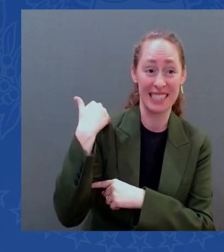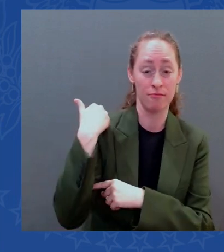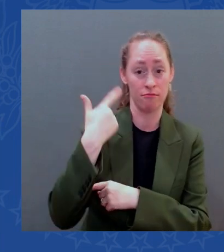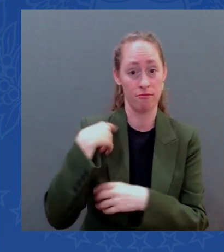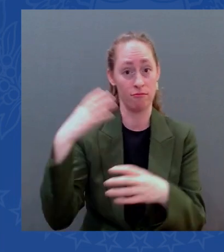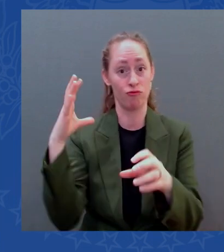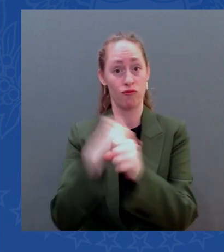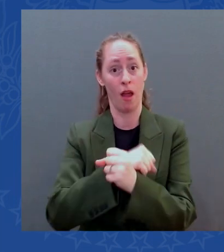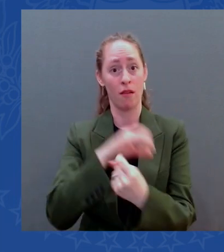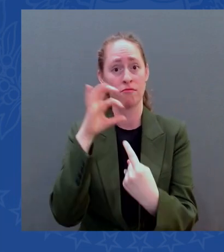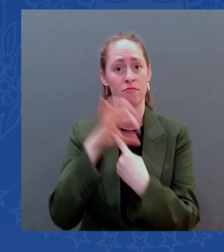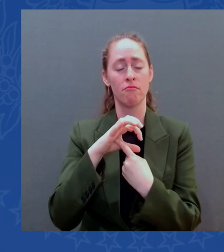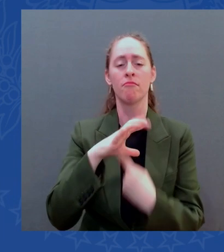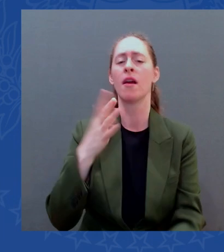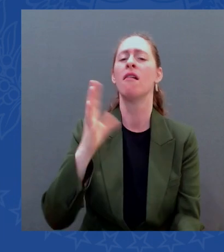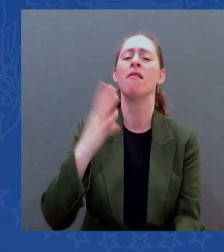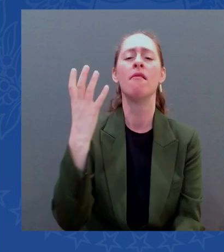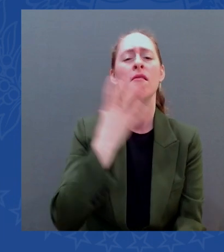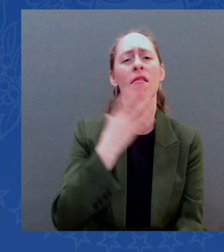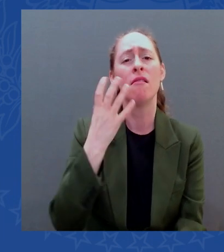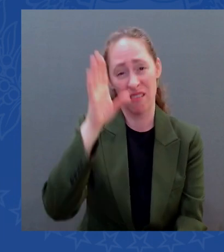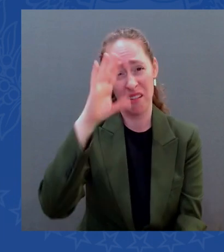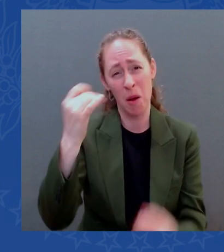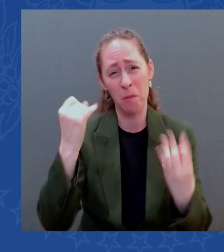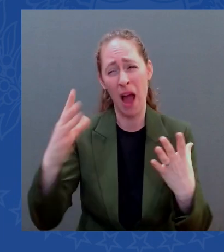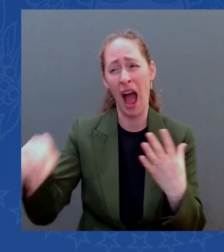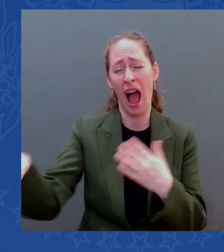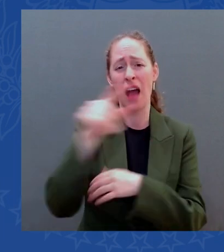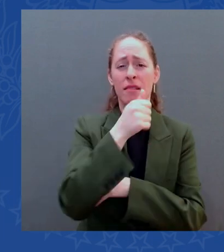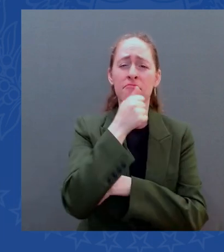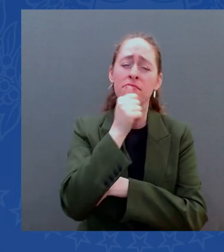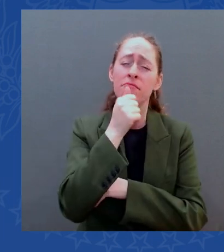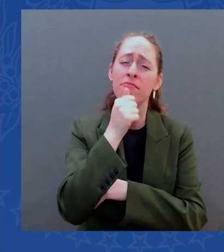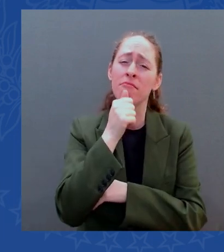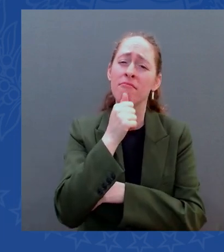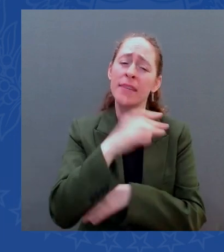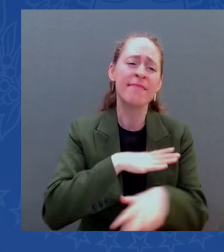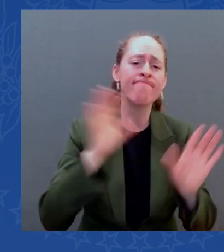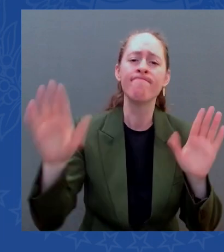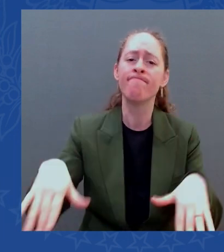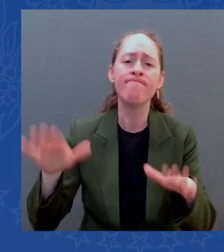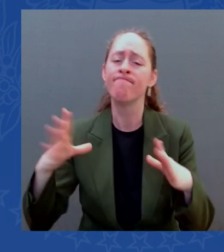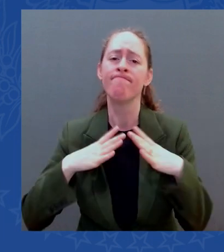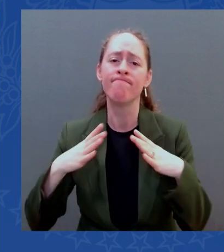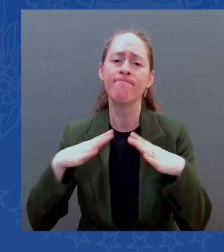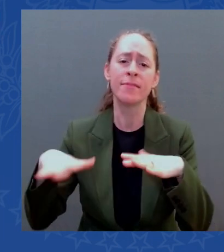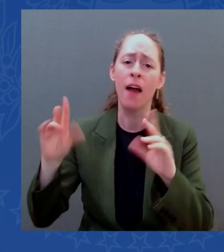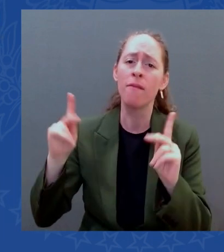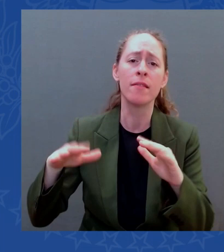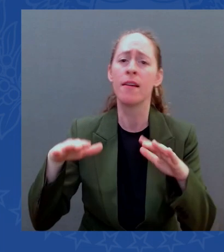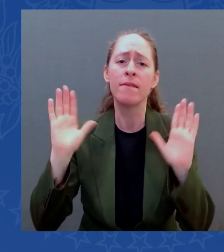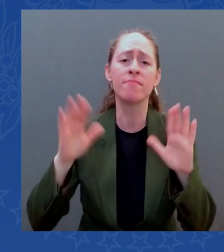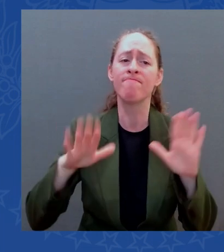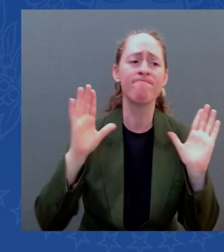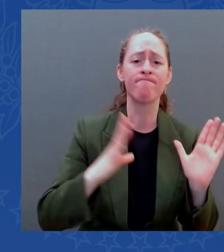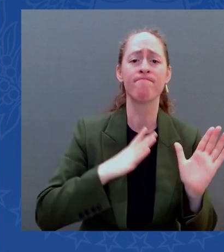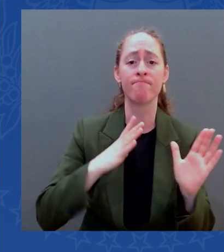with many of these gentlemen behind me spending 65 days isolated in a bubble, away from their family and friends,